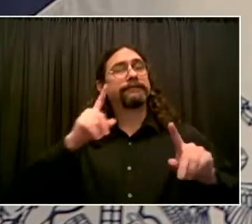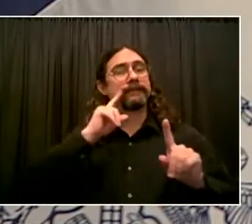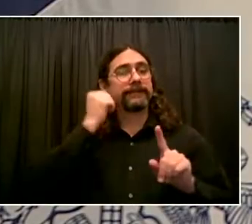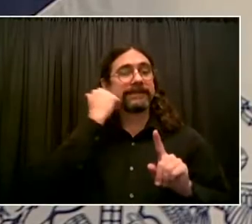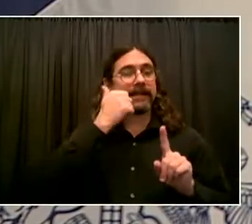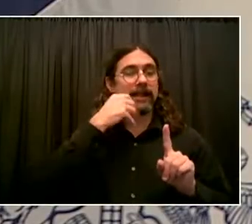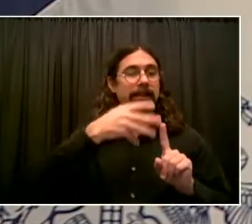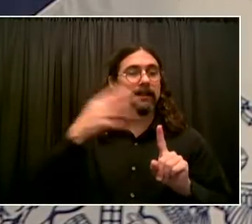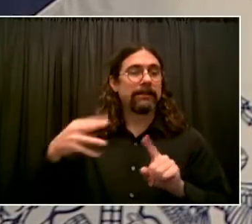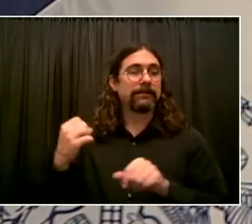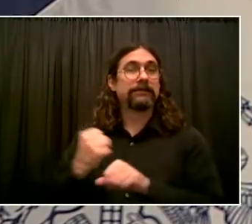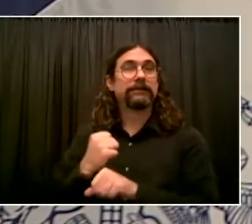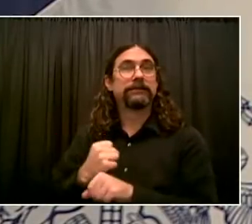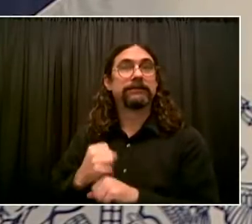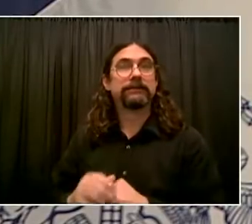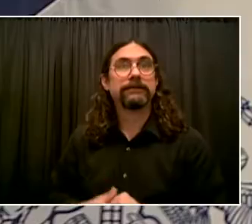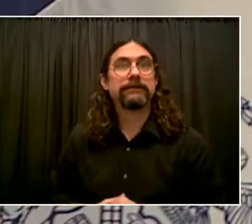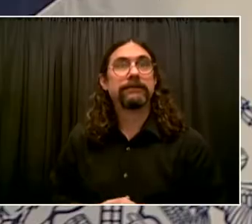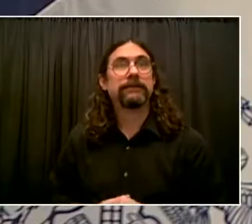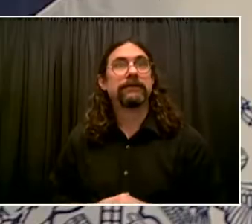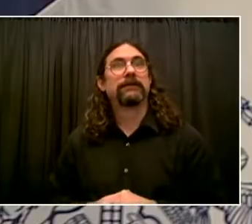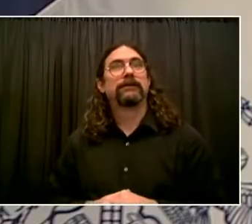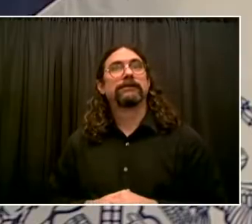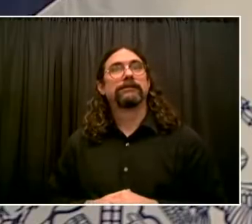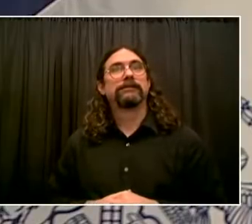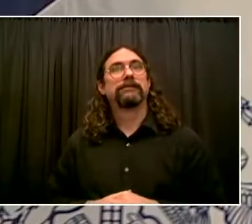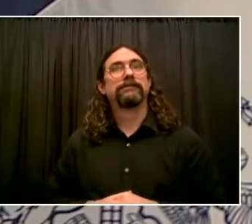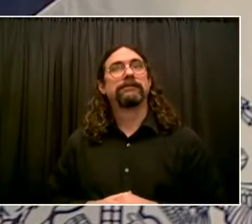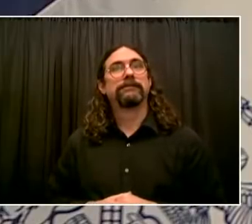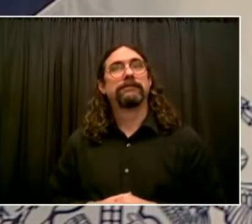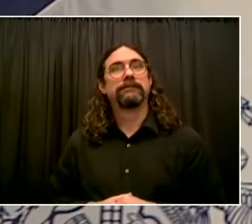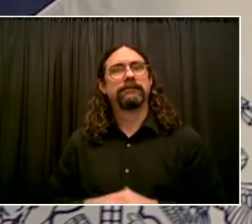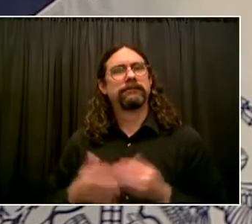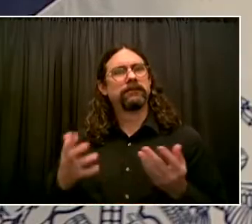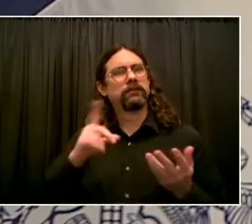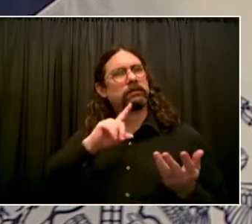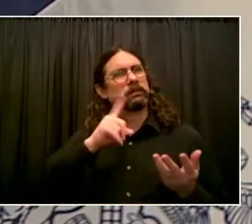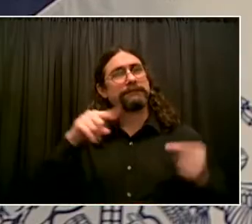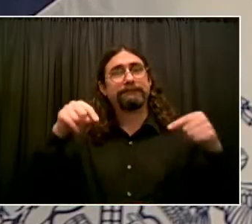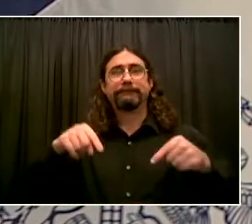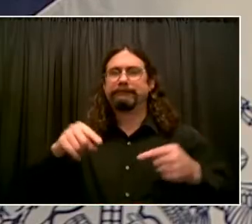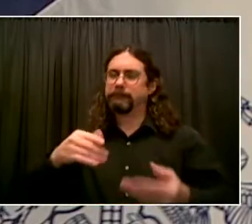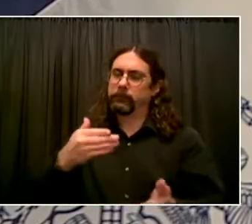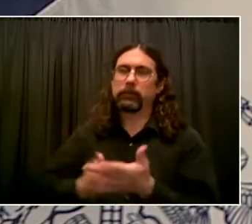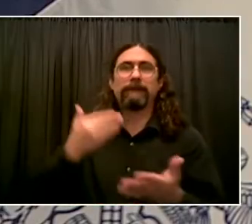US FORWARD. LET'S GO TALK ABOUT TODAY'S INDICATORS . THEY CONTINUTOE